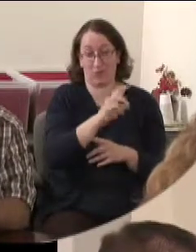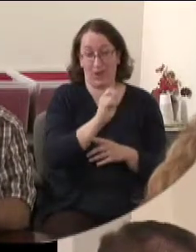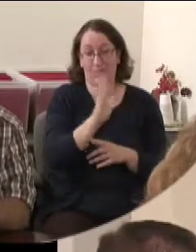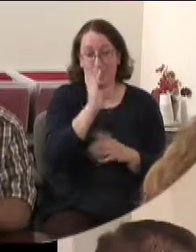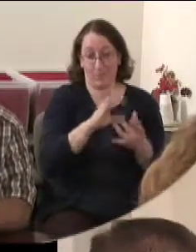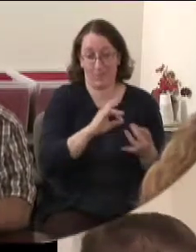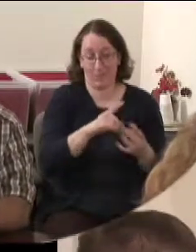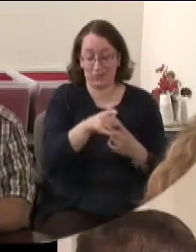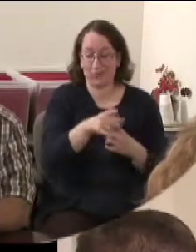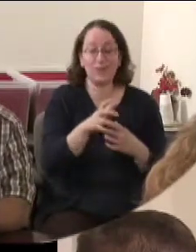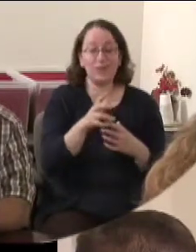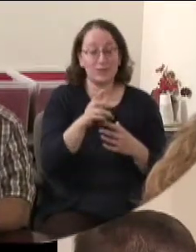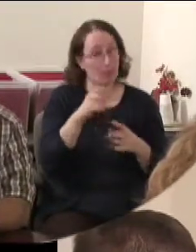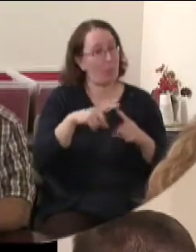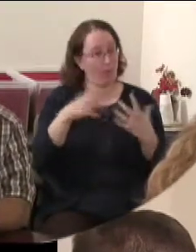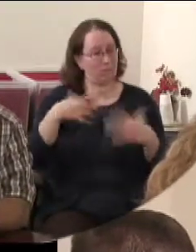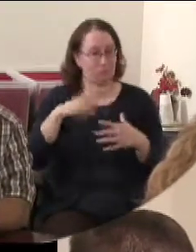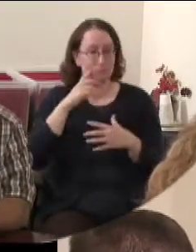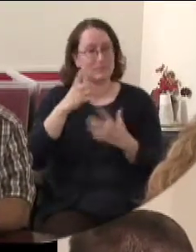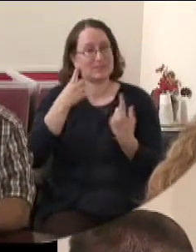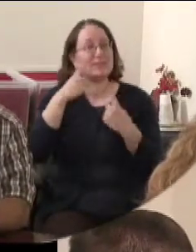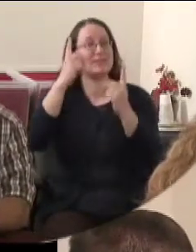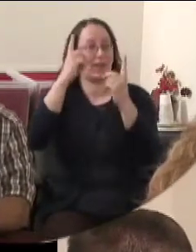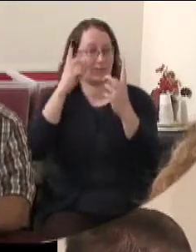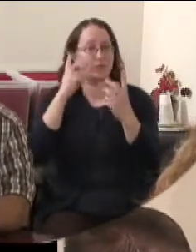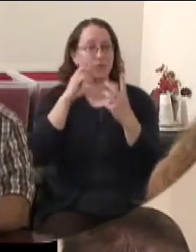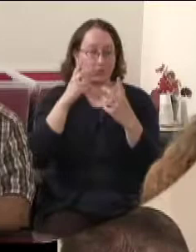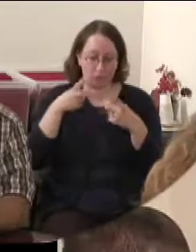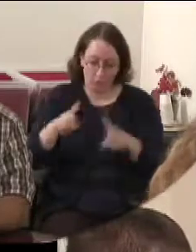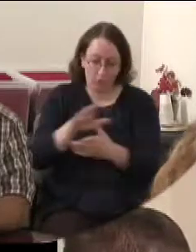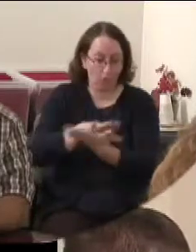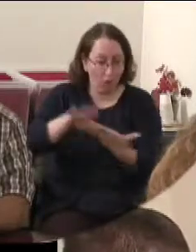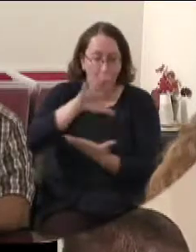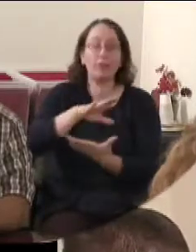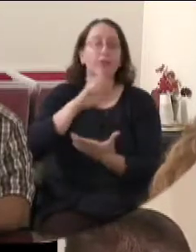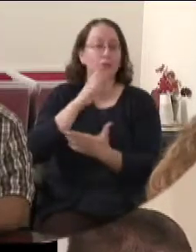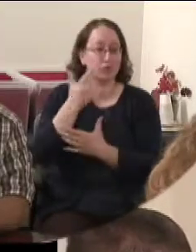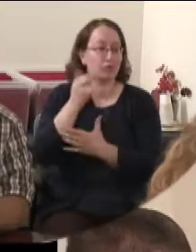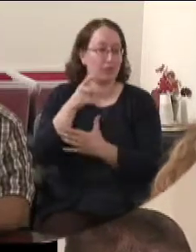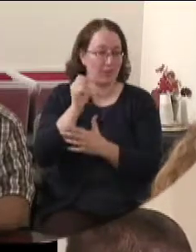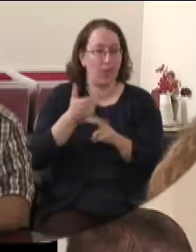But she has successfully been bringing her GPA up